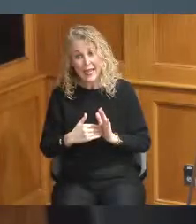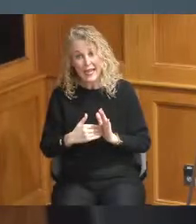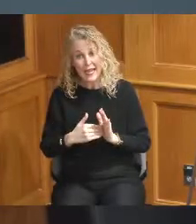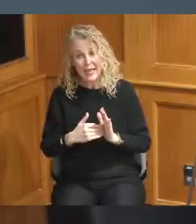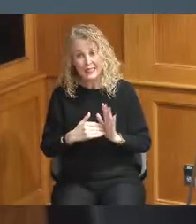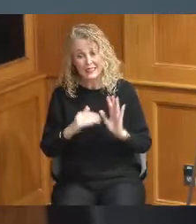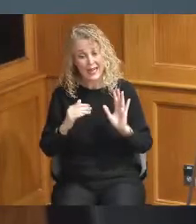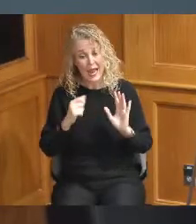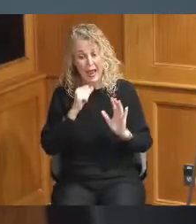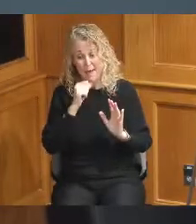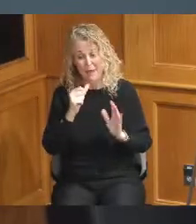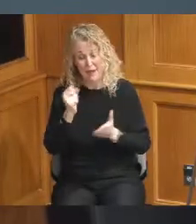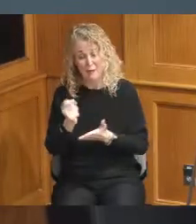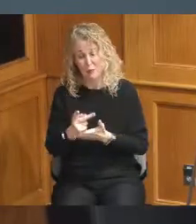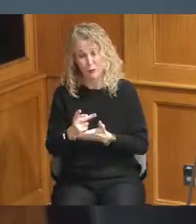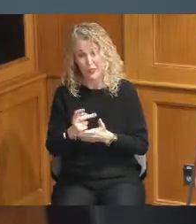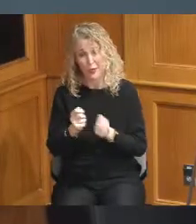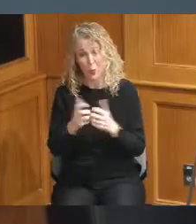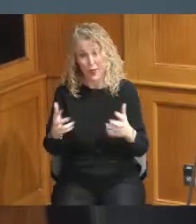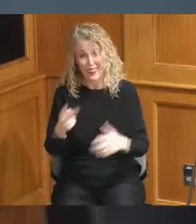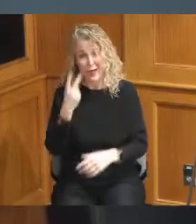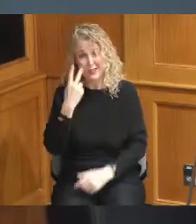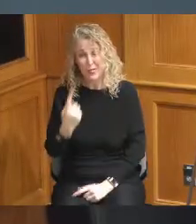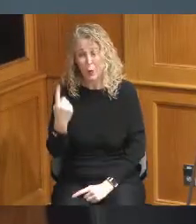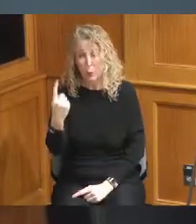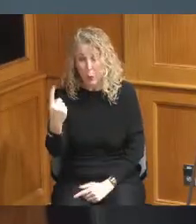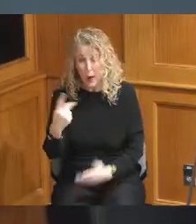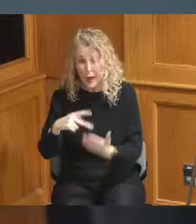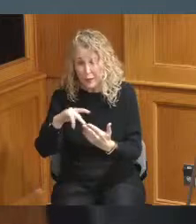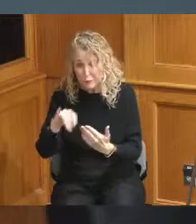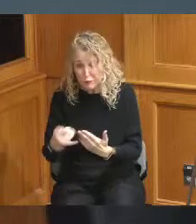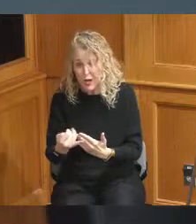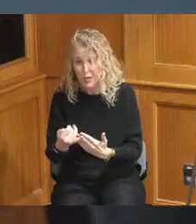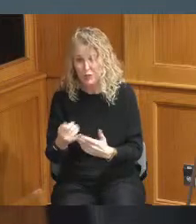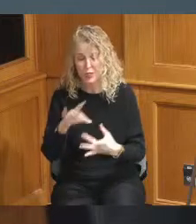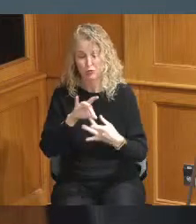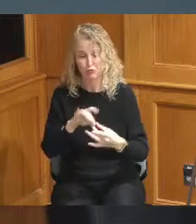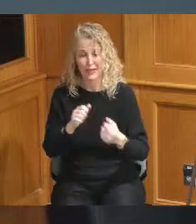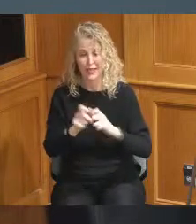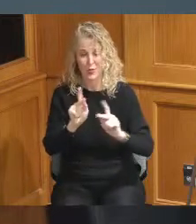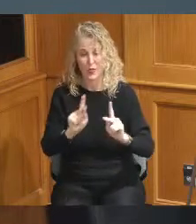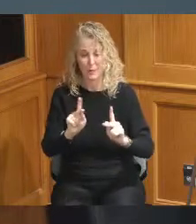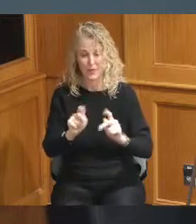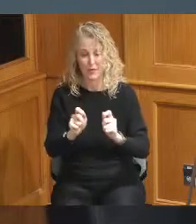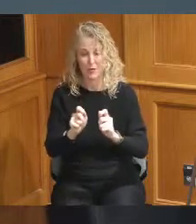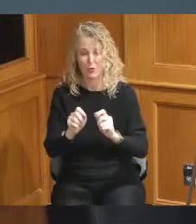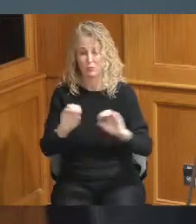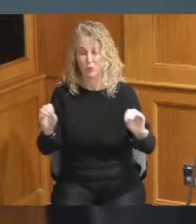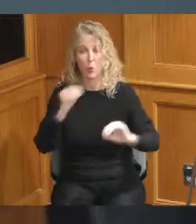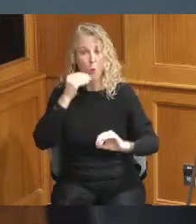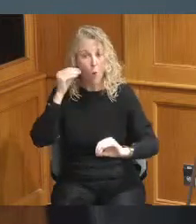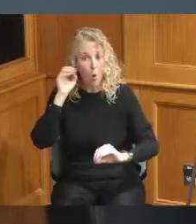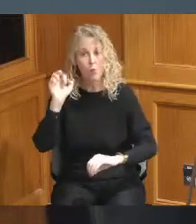that until we can we see one project for some veterans or the homeless I see all those other